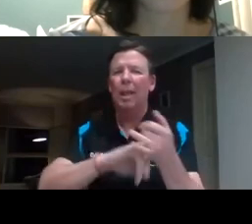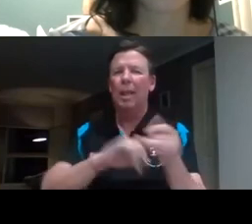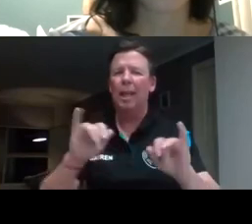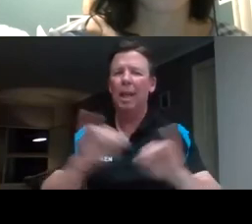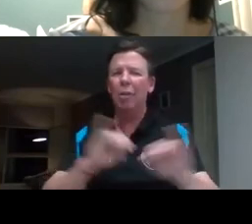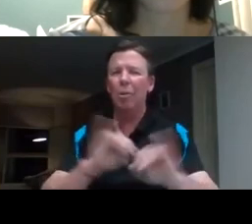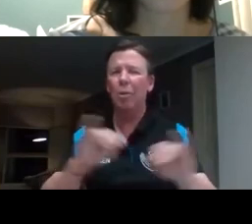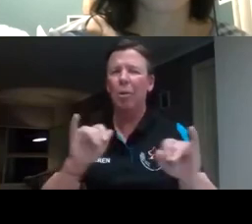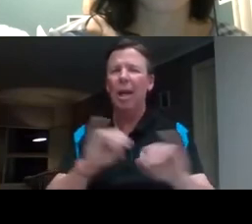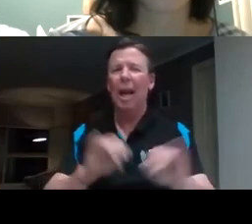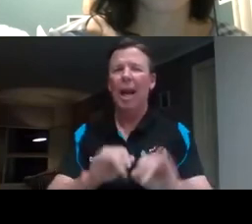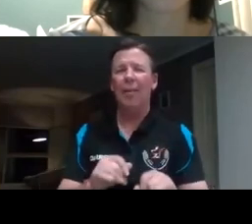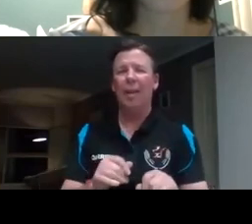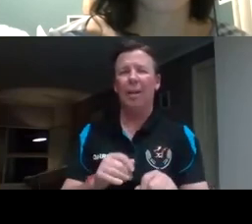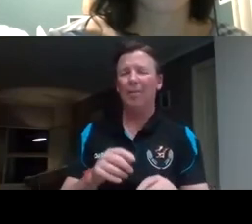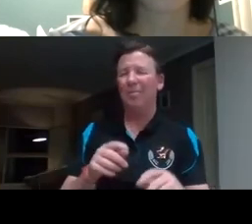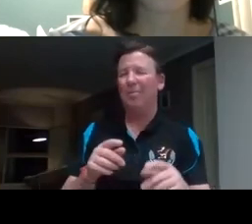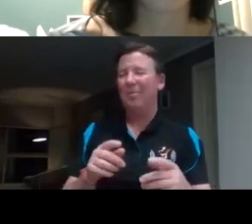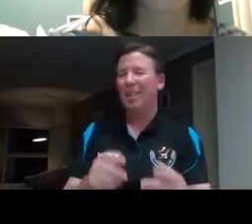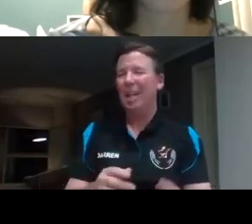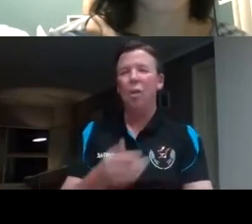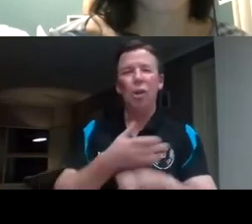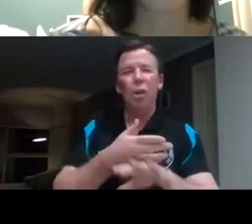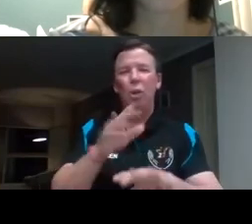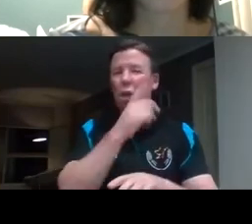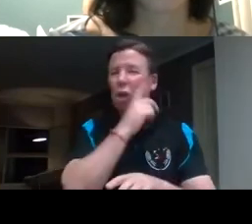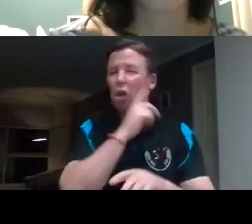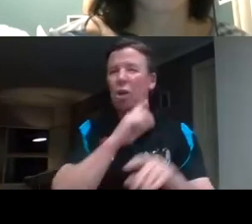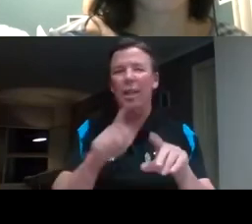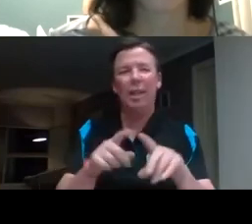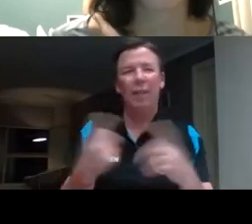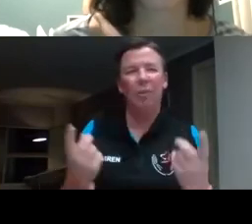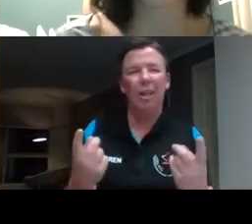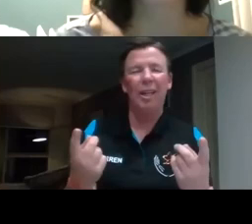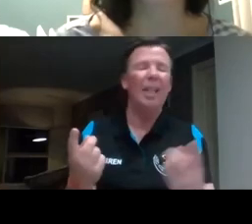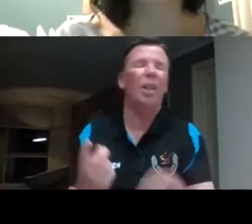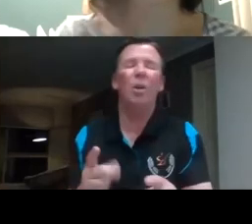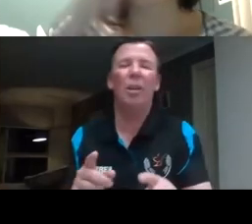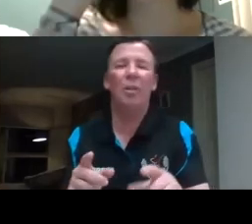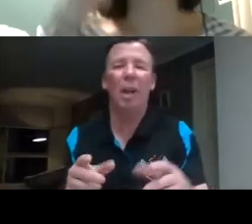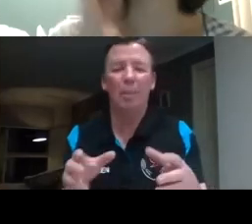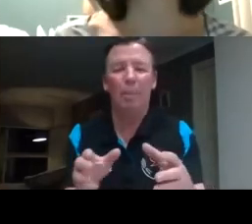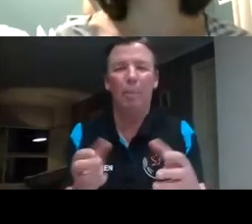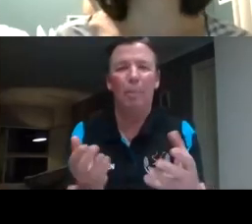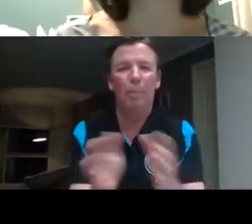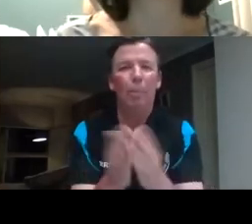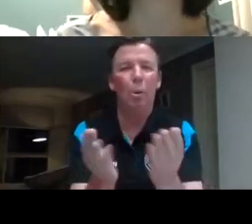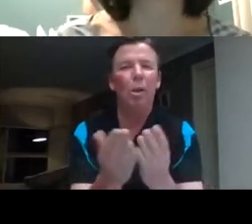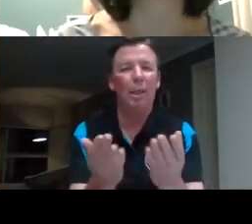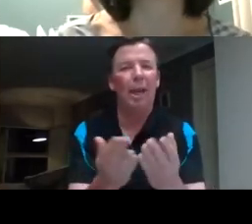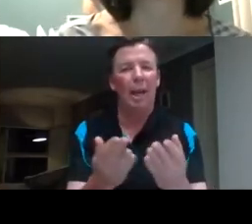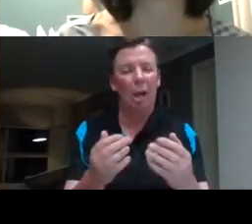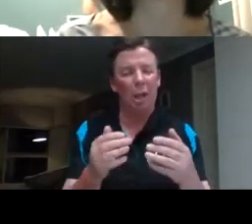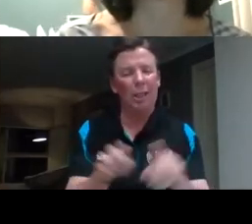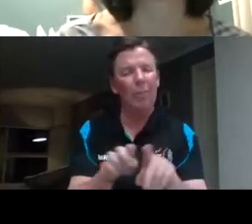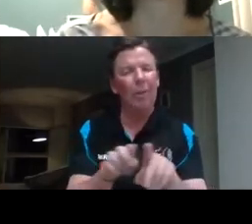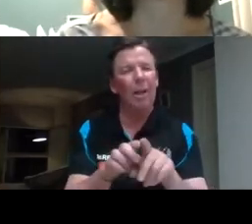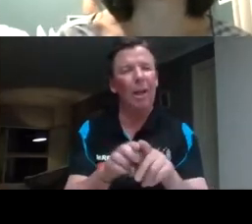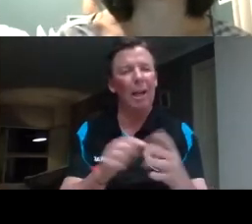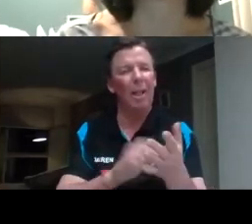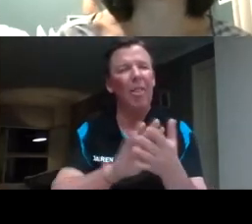terrible" and um "The new girl is different" so there are book that are similar, likes